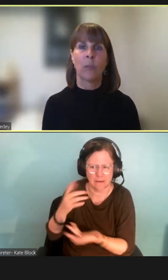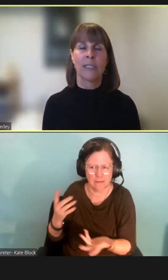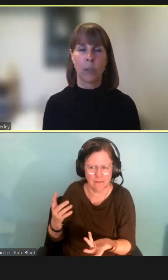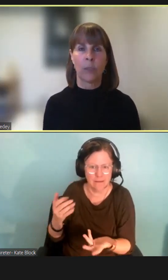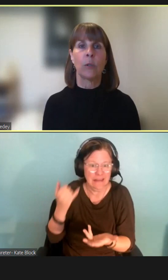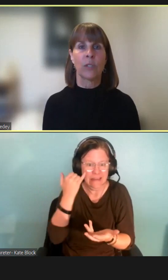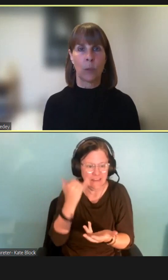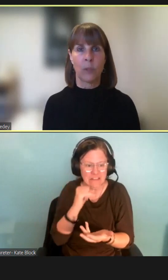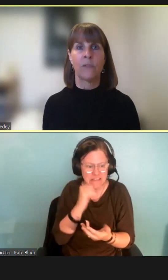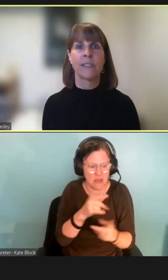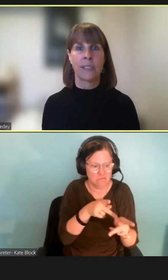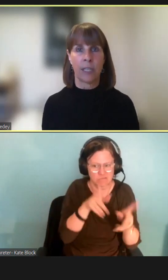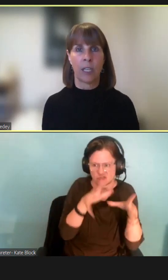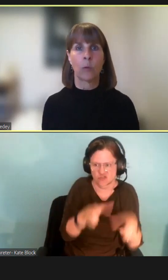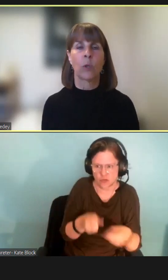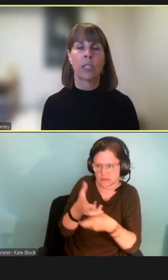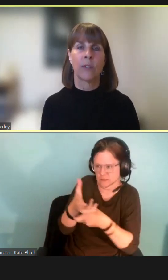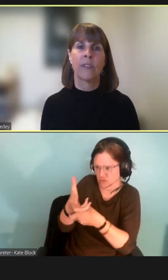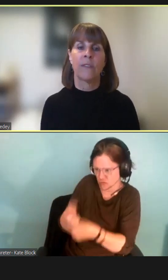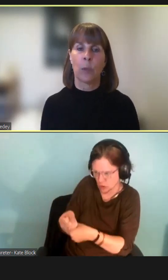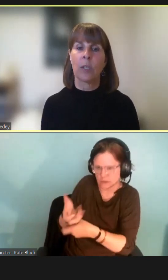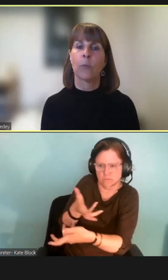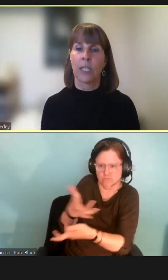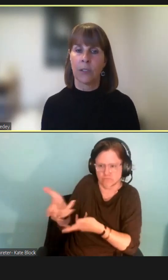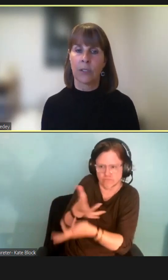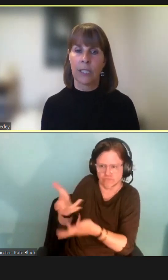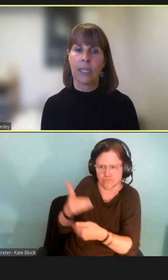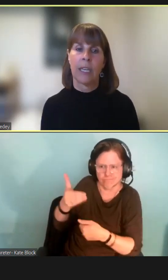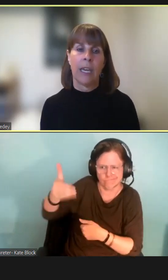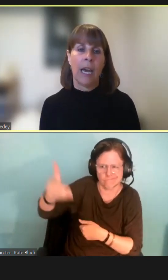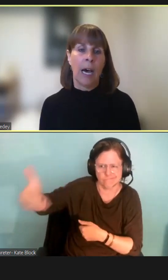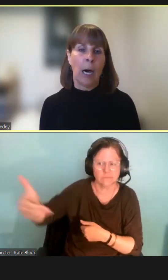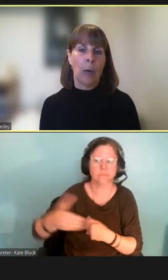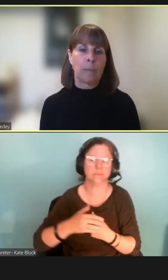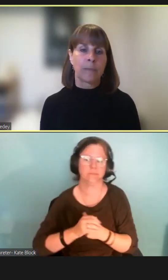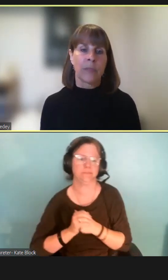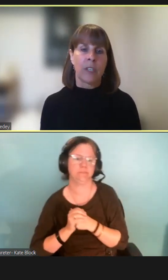somebody who's going to be visiting and working with the family regularly um